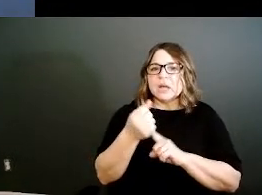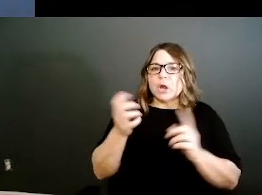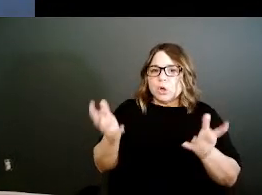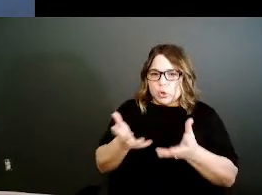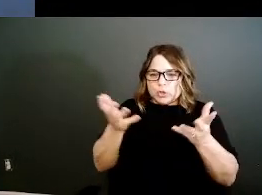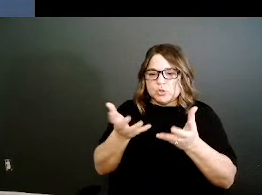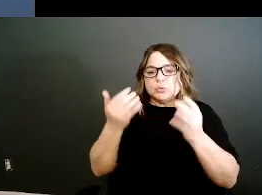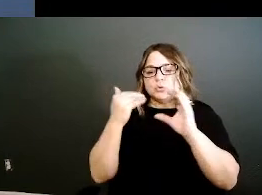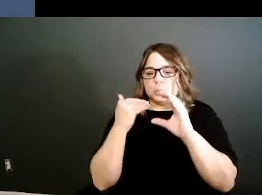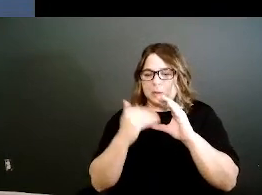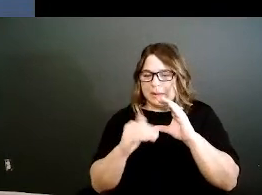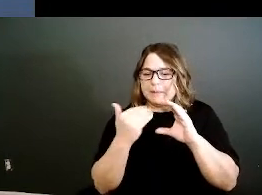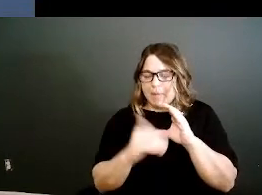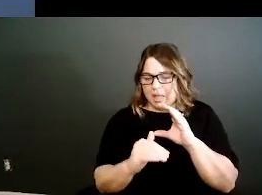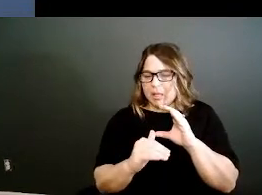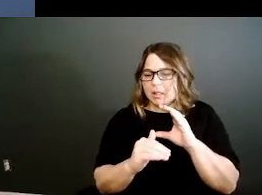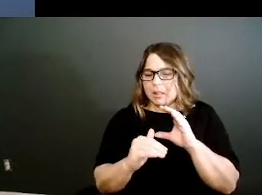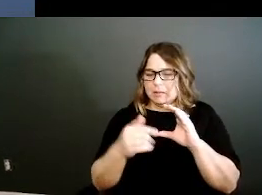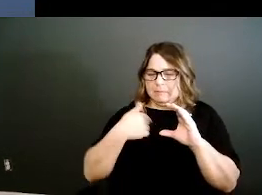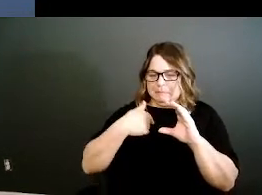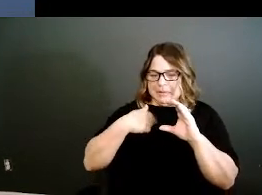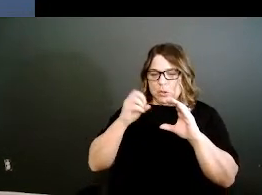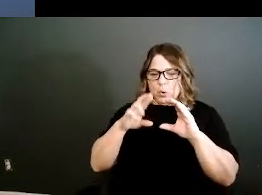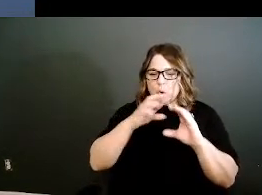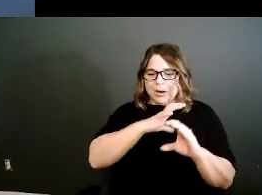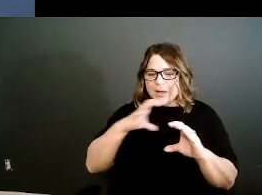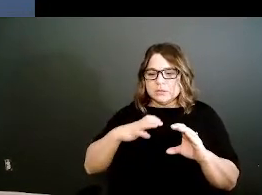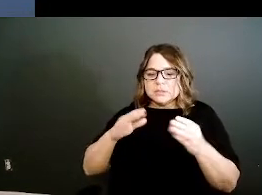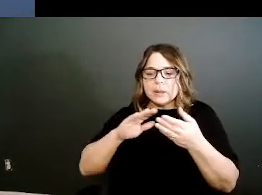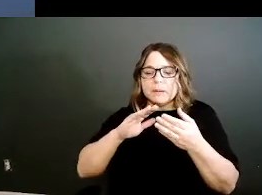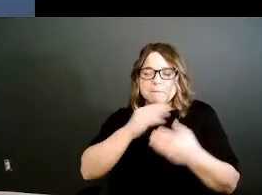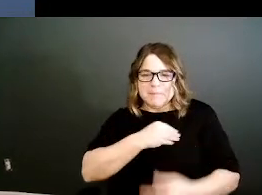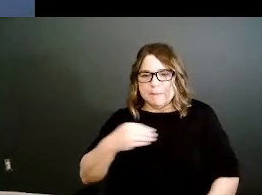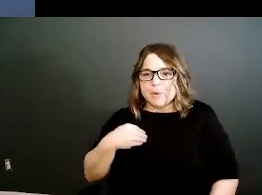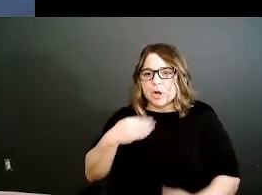SURE ANY OF US WOULD BE HAPPY TO FOLLOW UP AND DO WHAT WE CAN TO SUPPORT YOU.